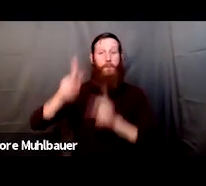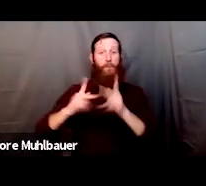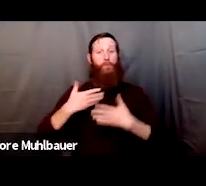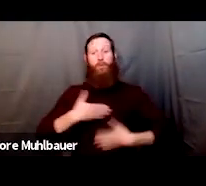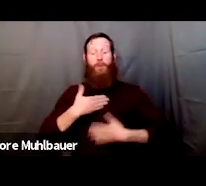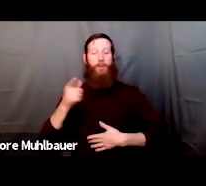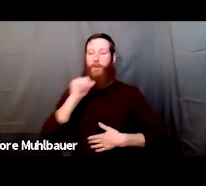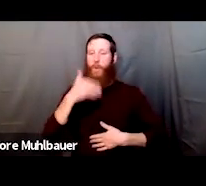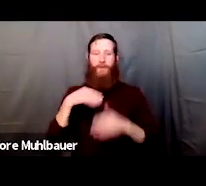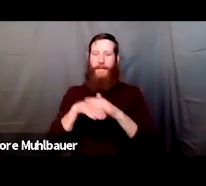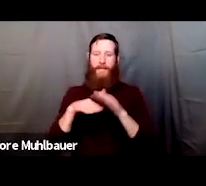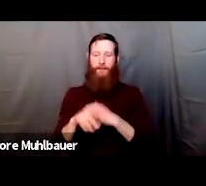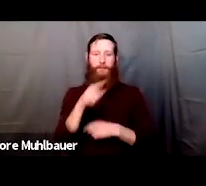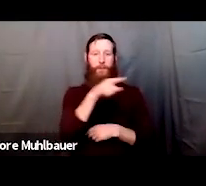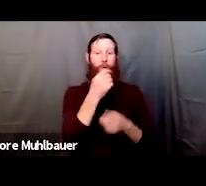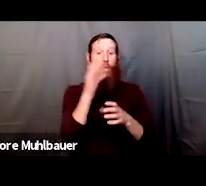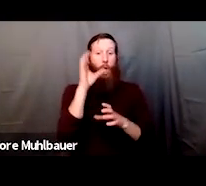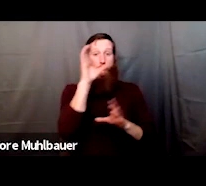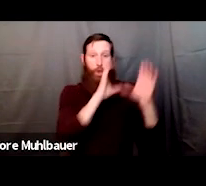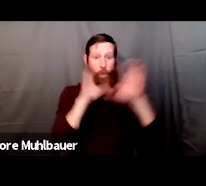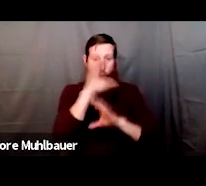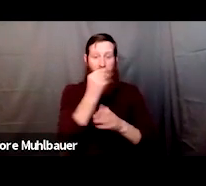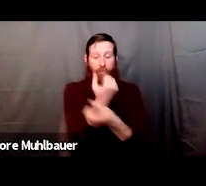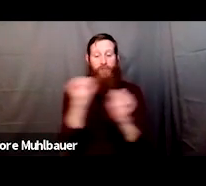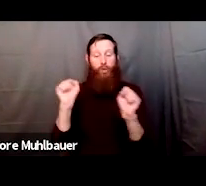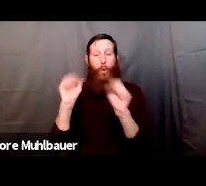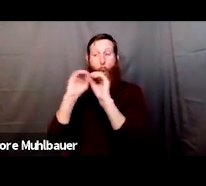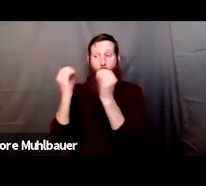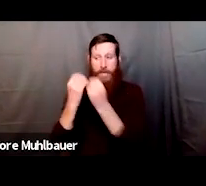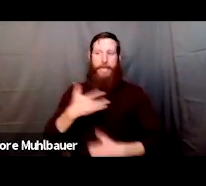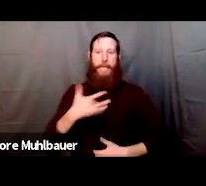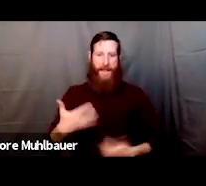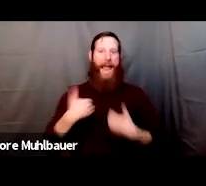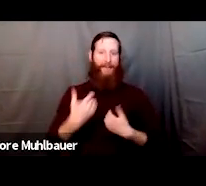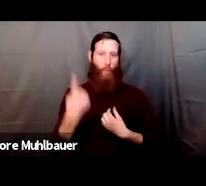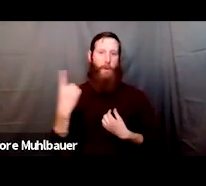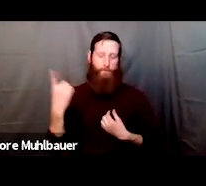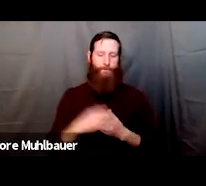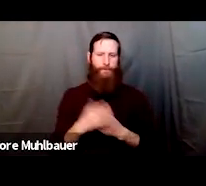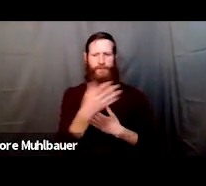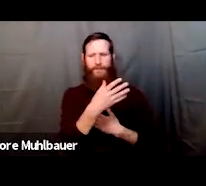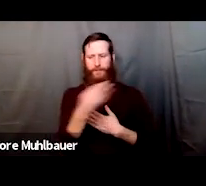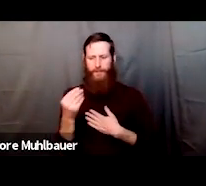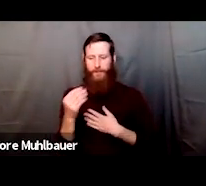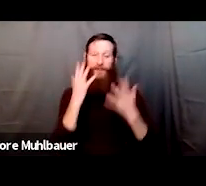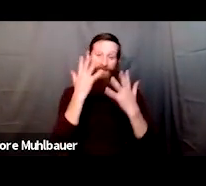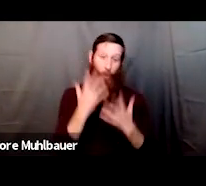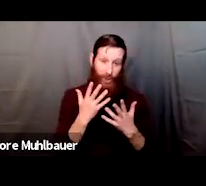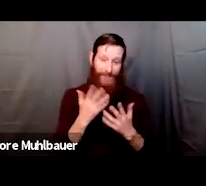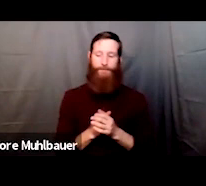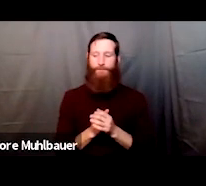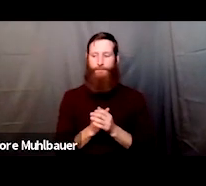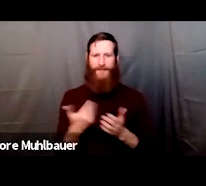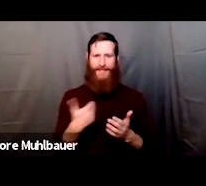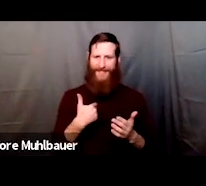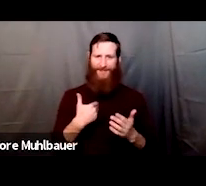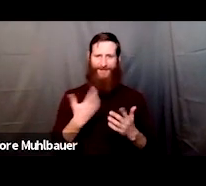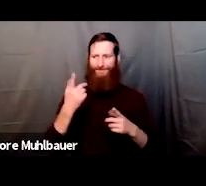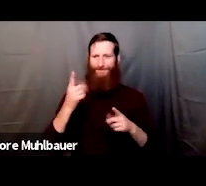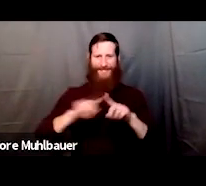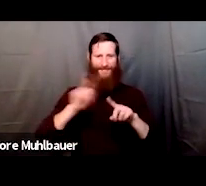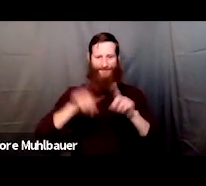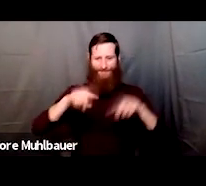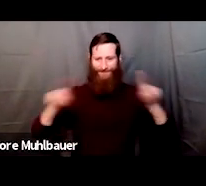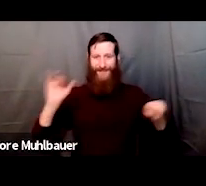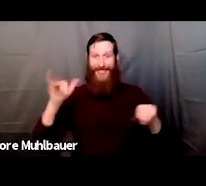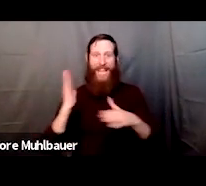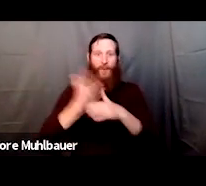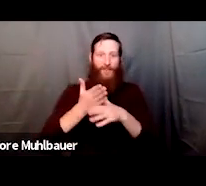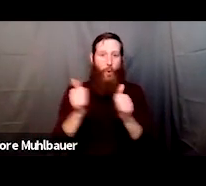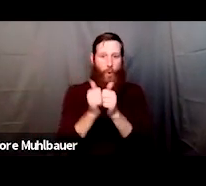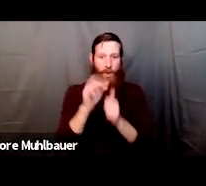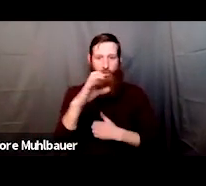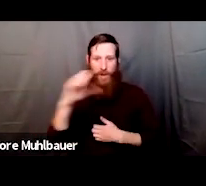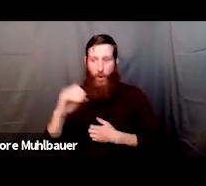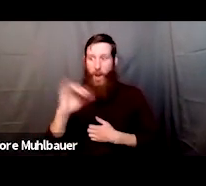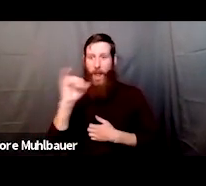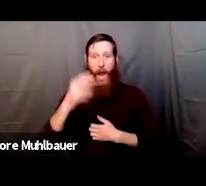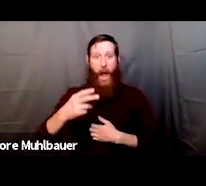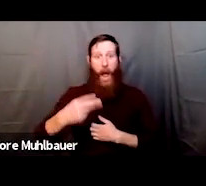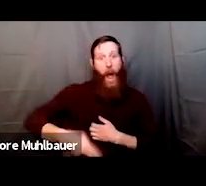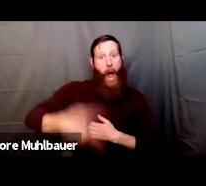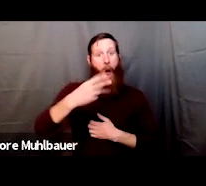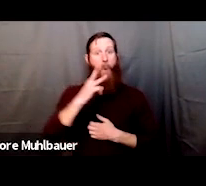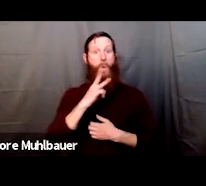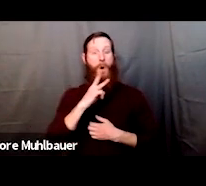Search and rescue organizations usually have one, but many things interfere with RECCO like high water content snowpack,like we have in Washington.